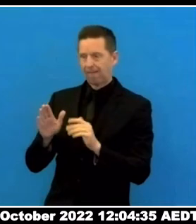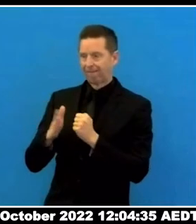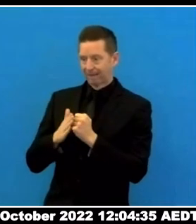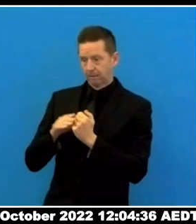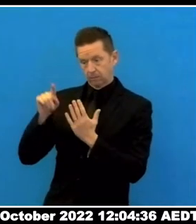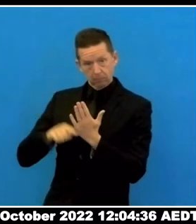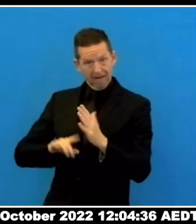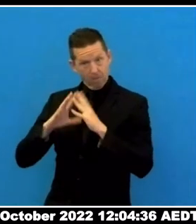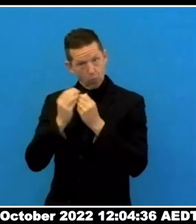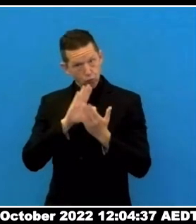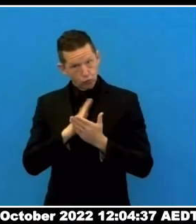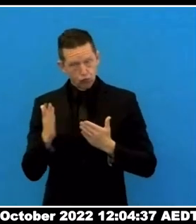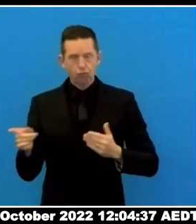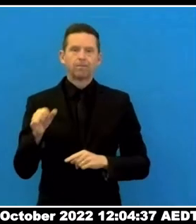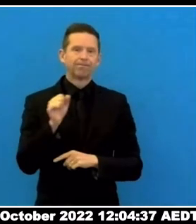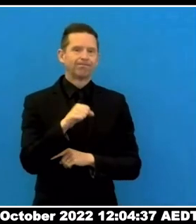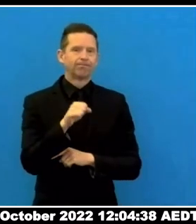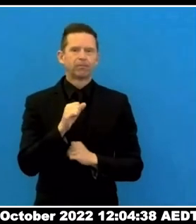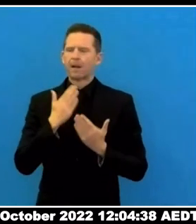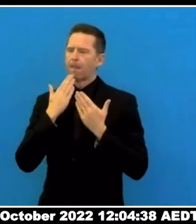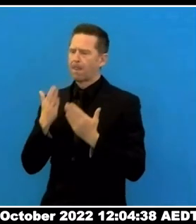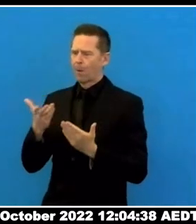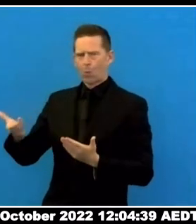And thank you very much for providing the statement.